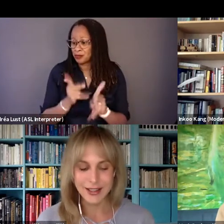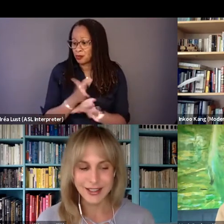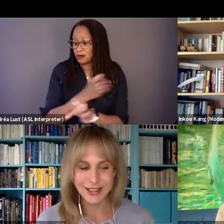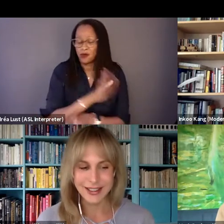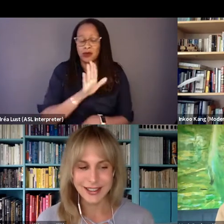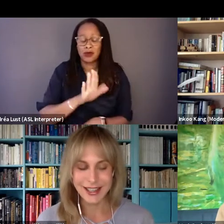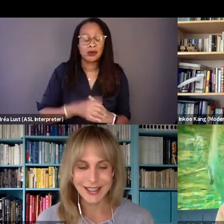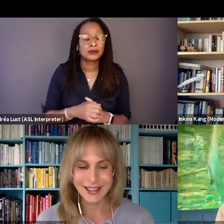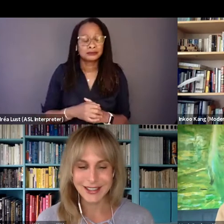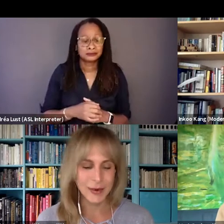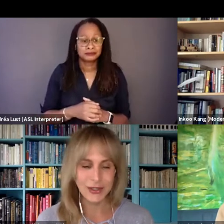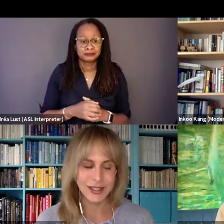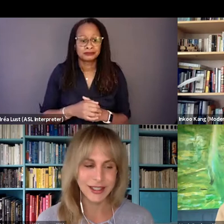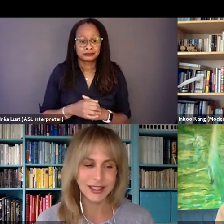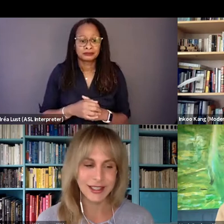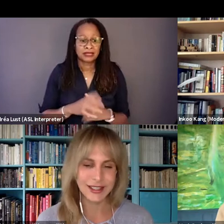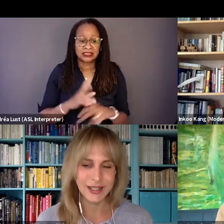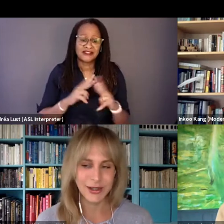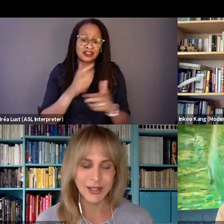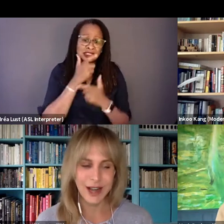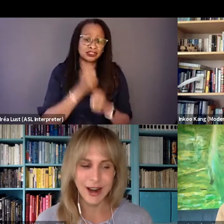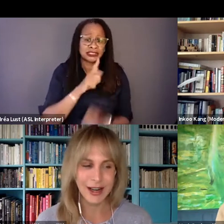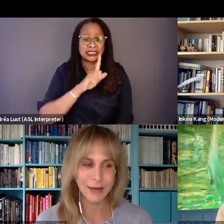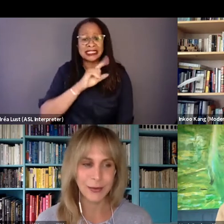And it's so interesting, Liz in her time